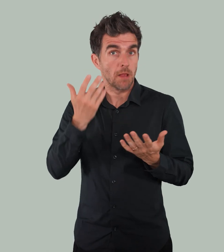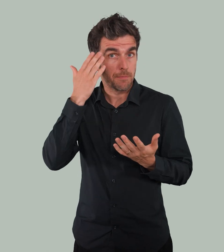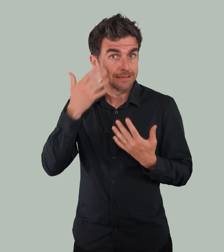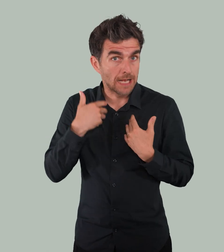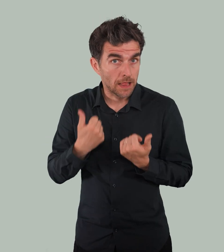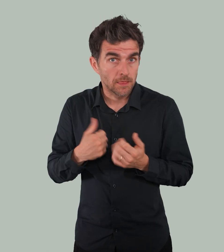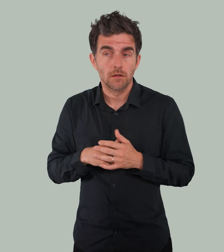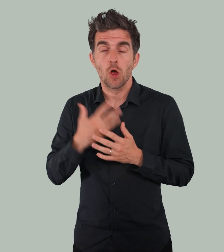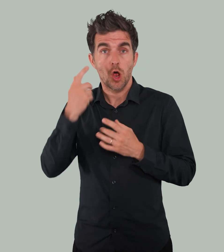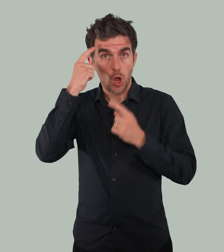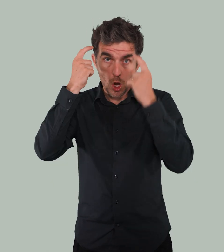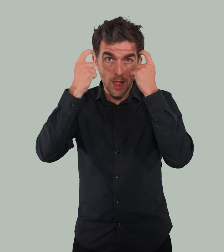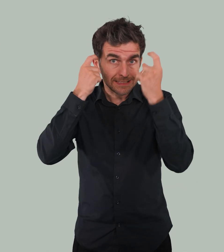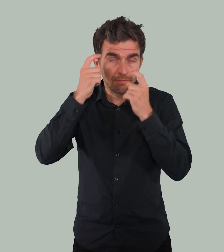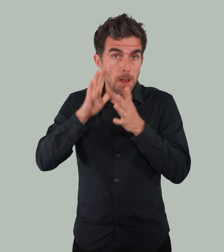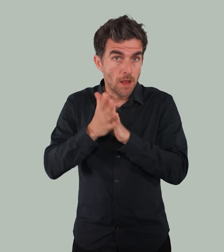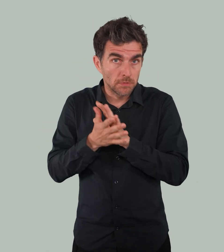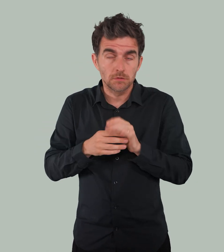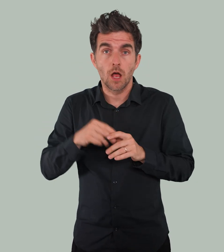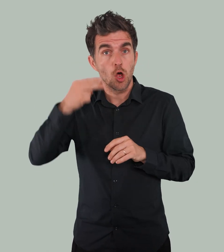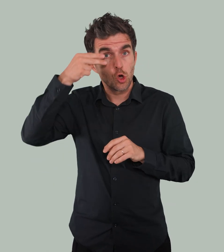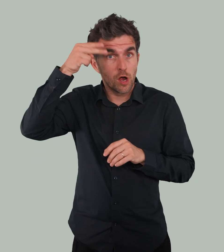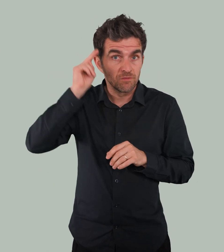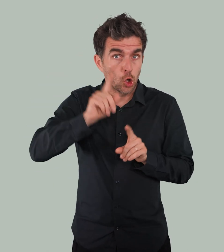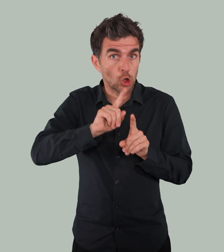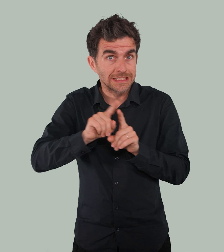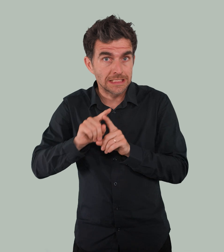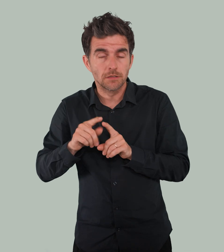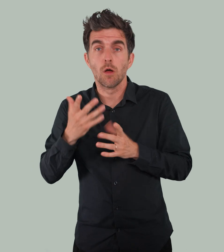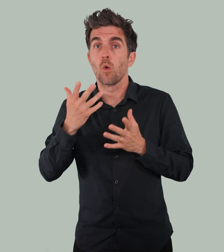mental health conditions, cognitive impairments, neurodivergence, and